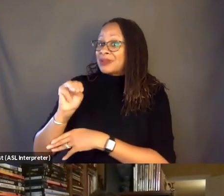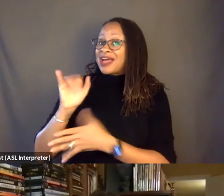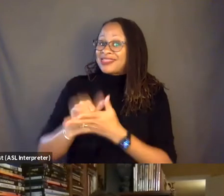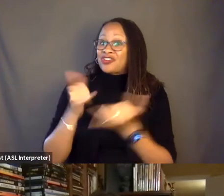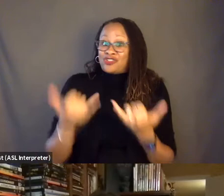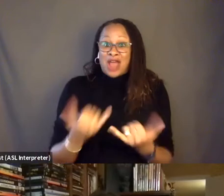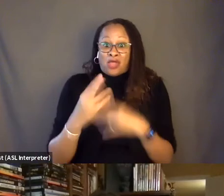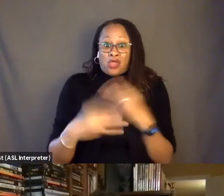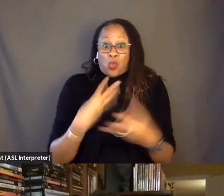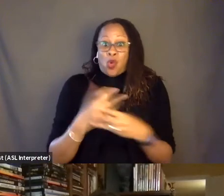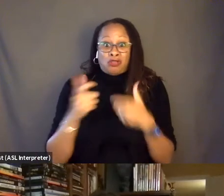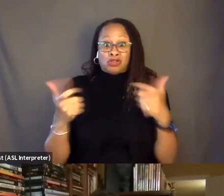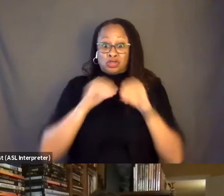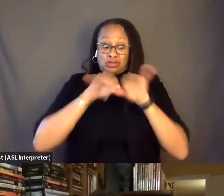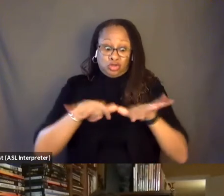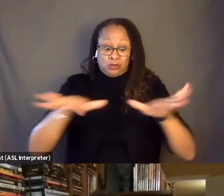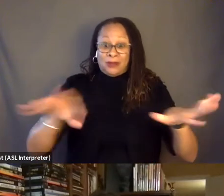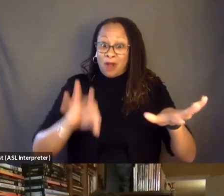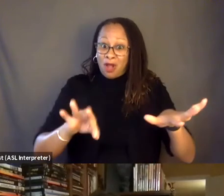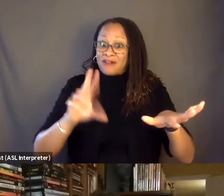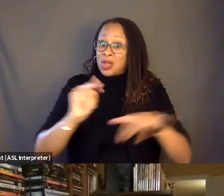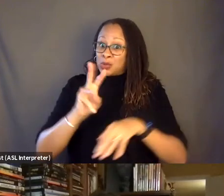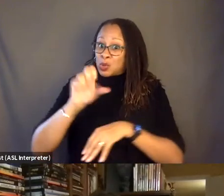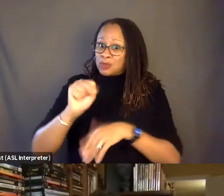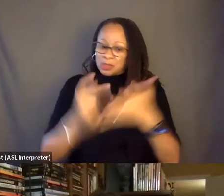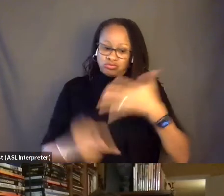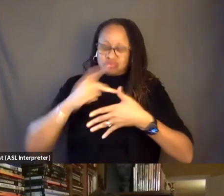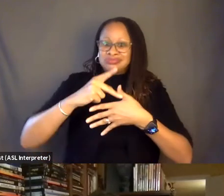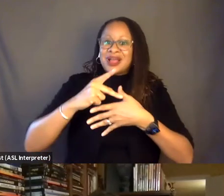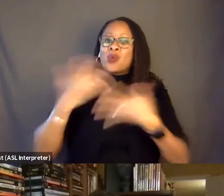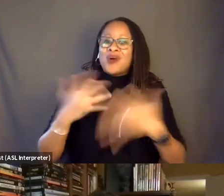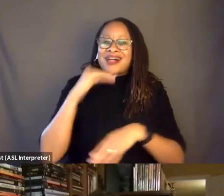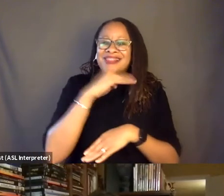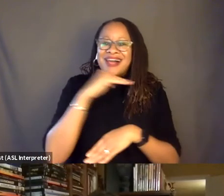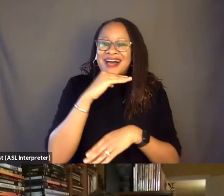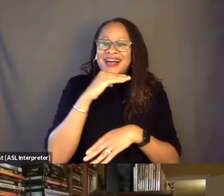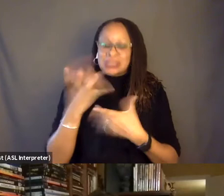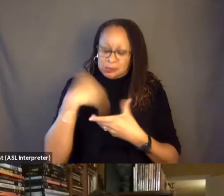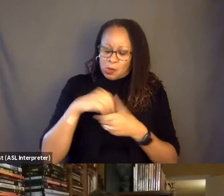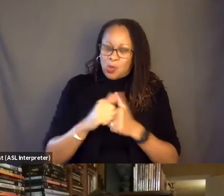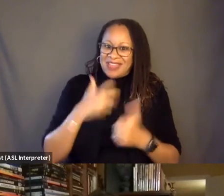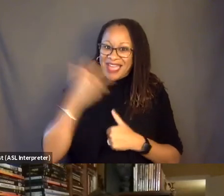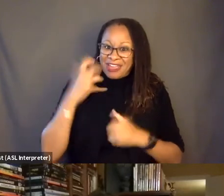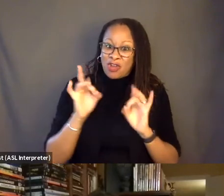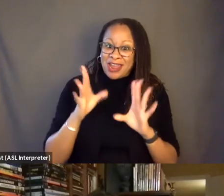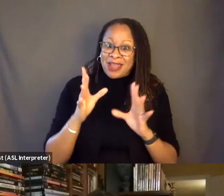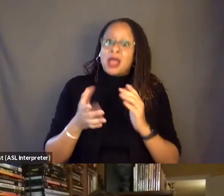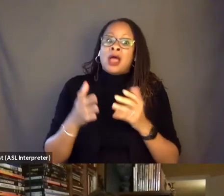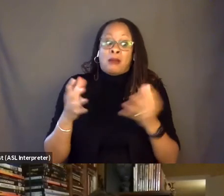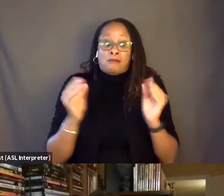largest distributor of news, prioritizes lies laced with anger and hate, over facts. This is documented.